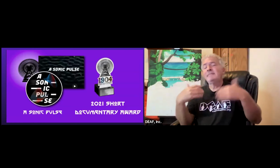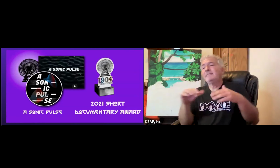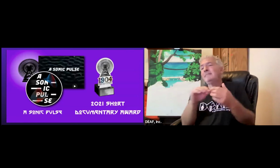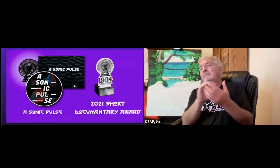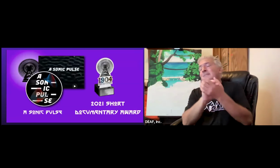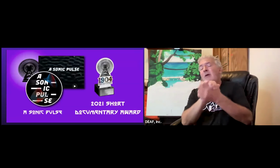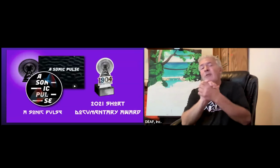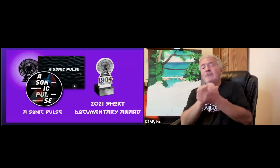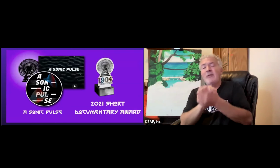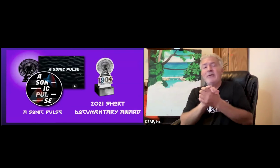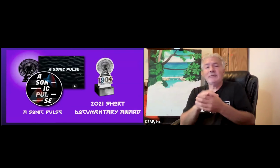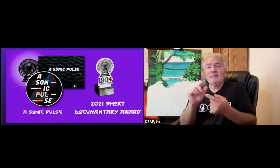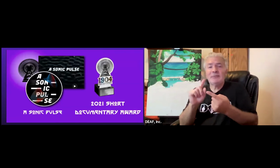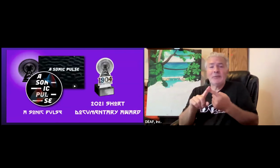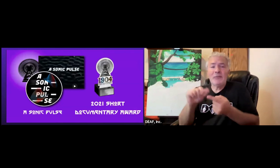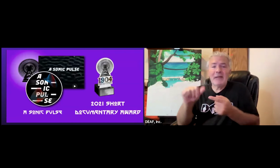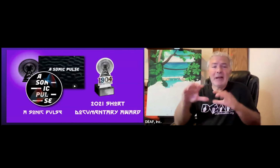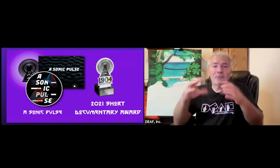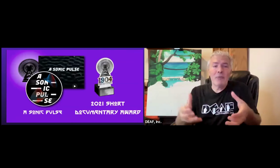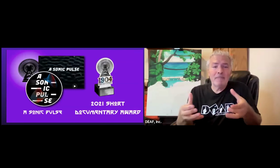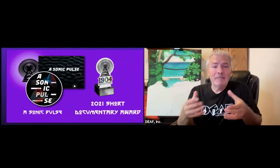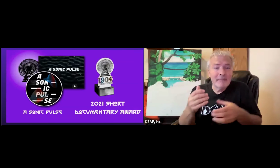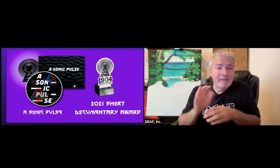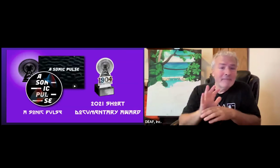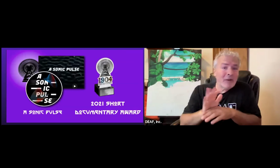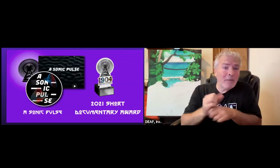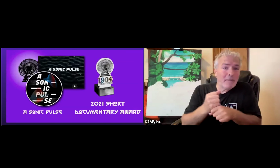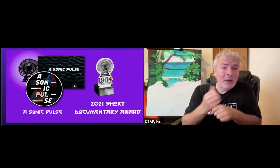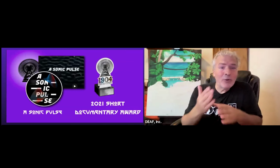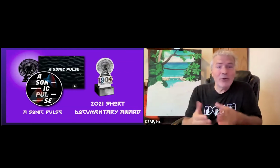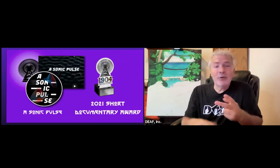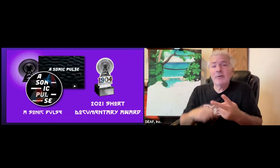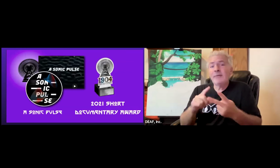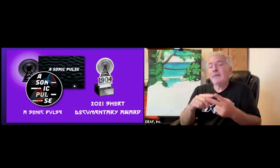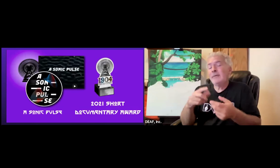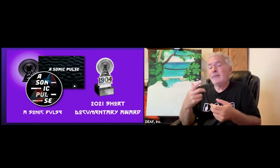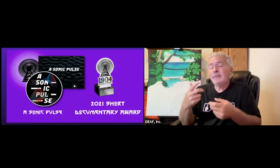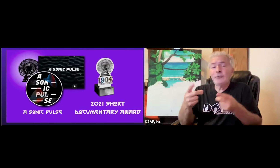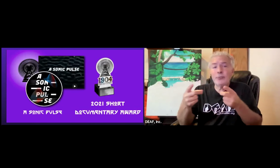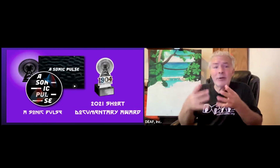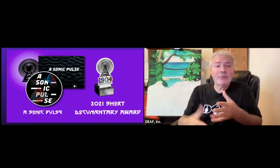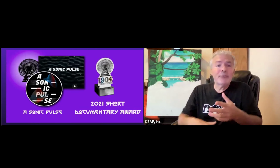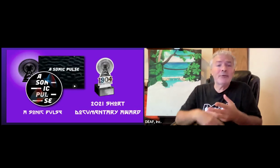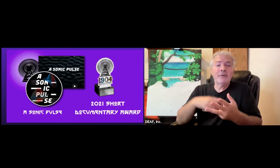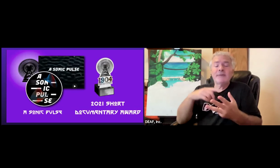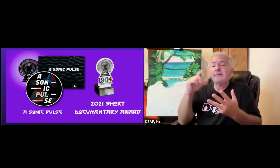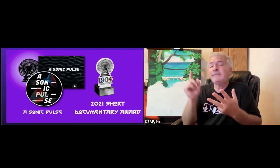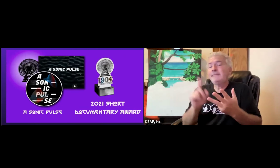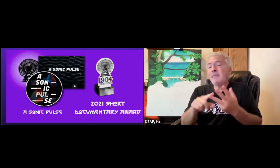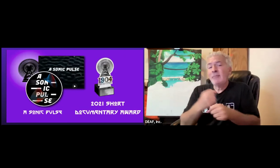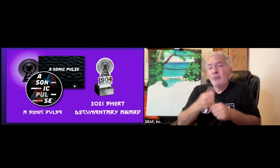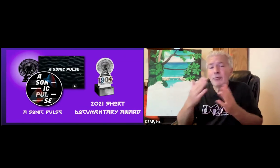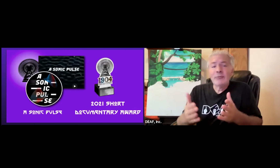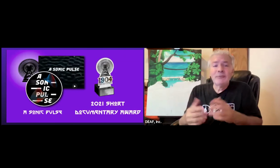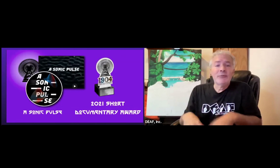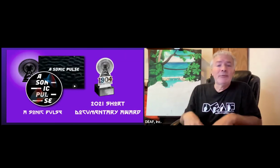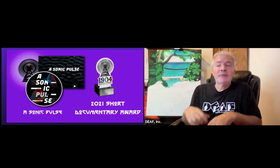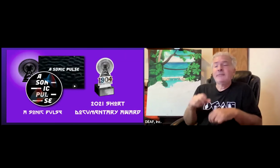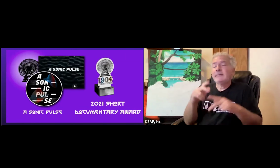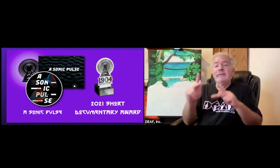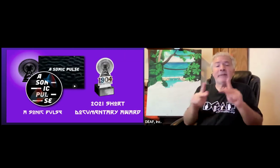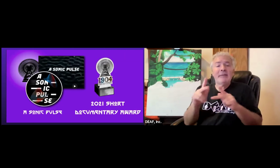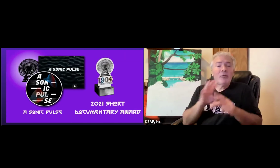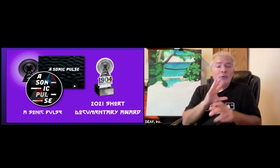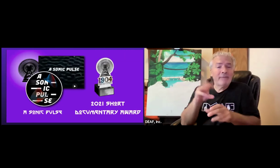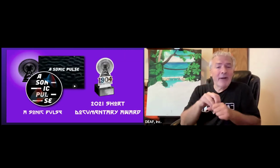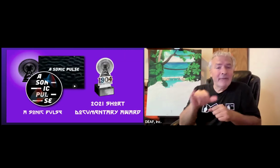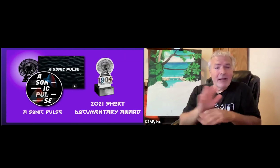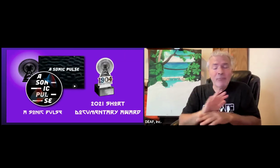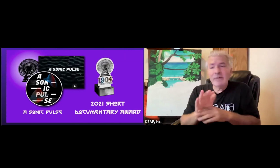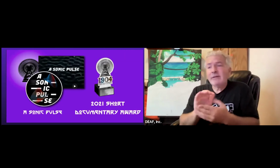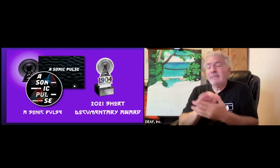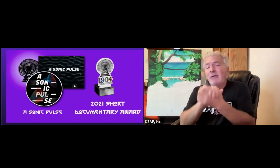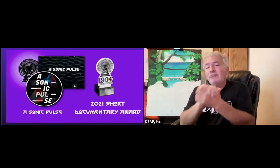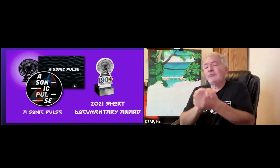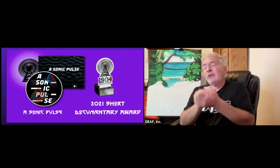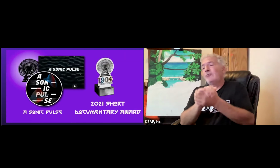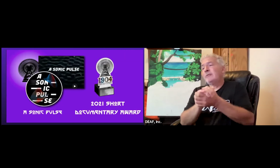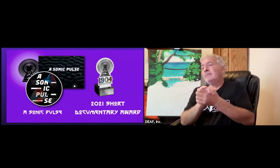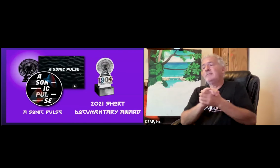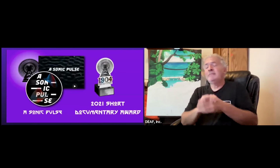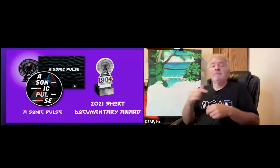So congratulations to the group that created that film. The filmmaker, the director, the producer. Everyone that was involved in that.